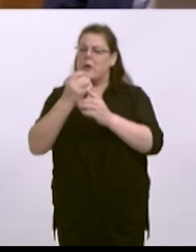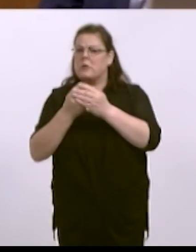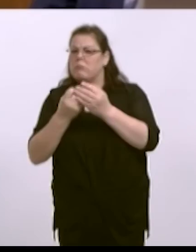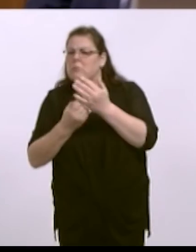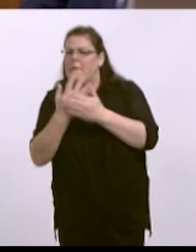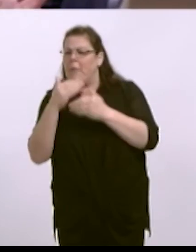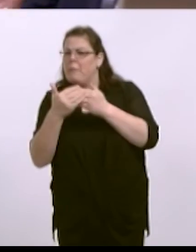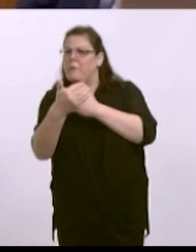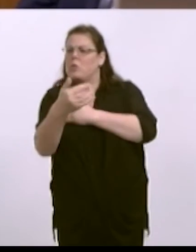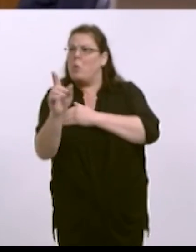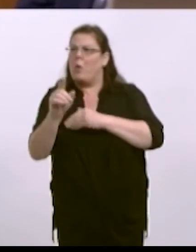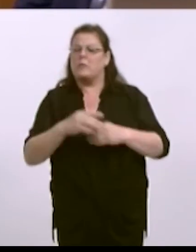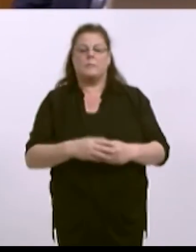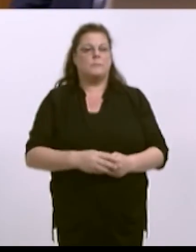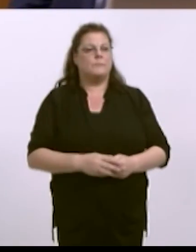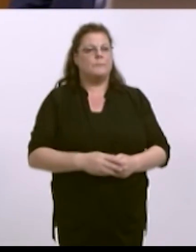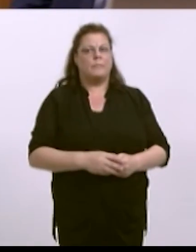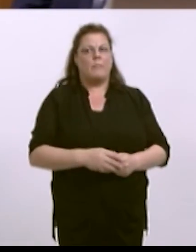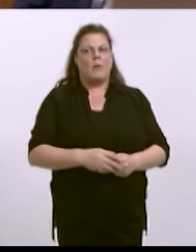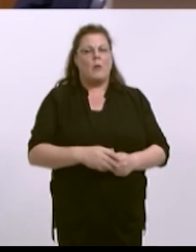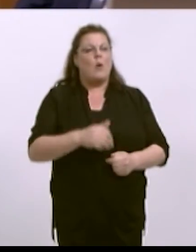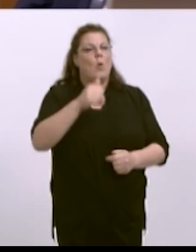Secretary has a very strong personal commitment to the pupil deprivation grant. She's already